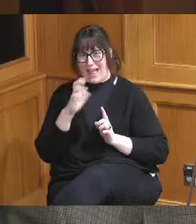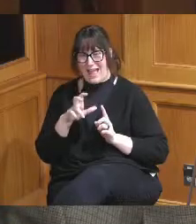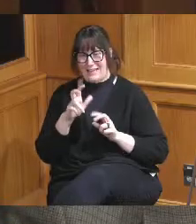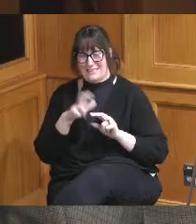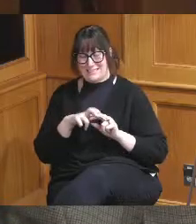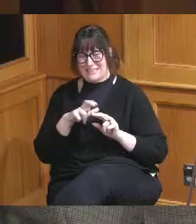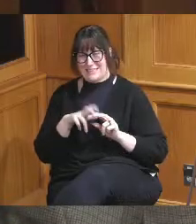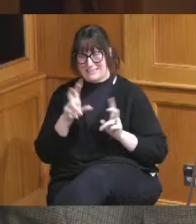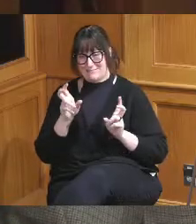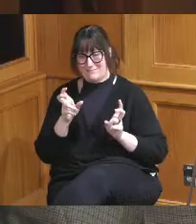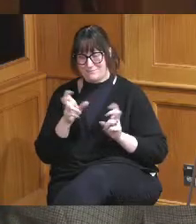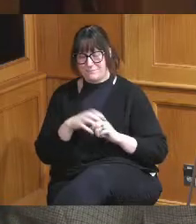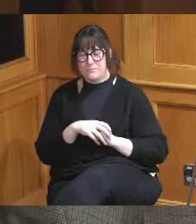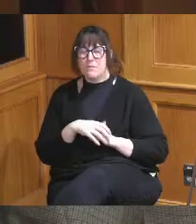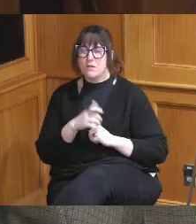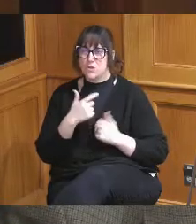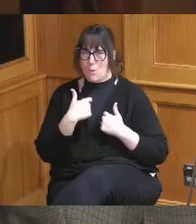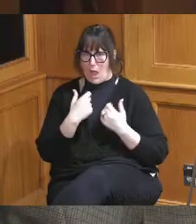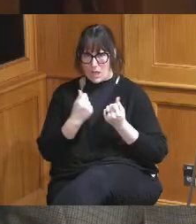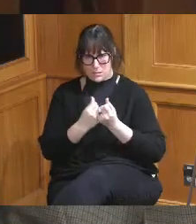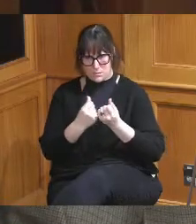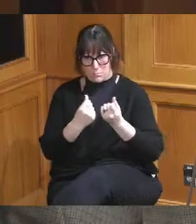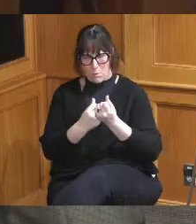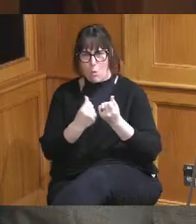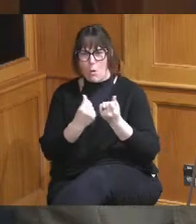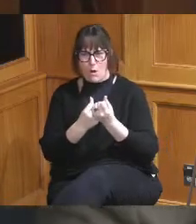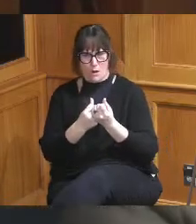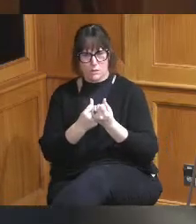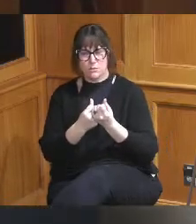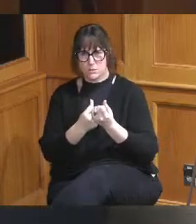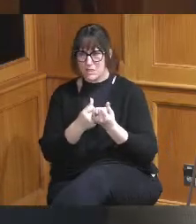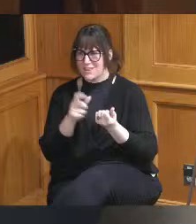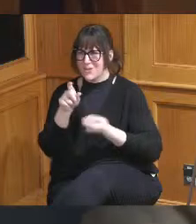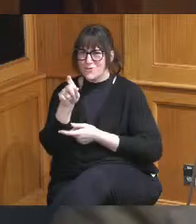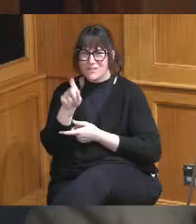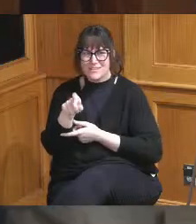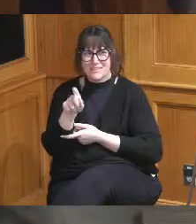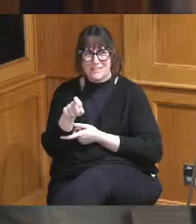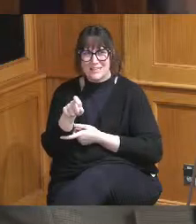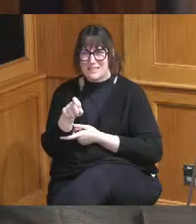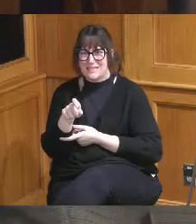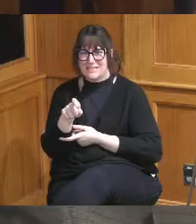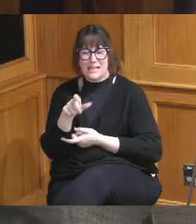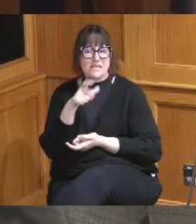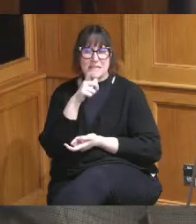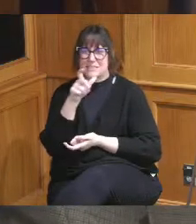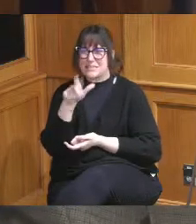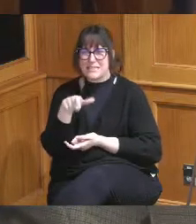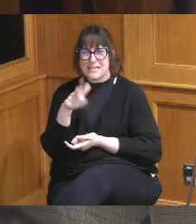really do support the fact that there needs to it doesn't need to look drab it doesn't need to look